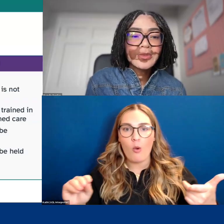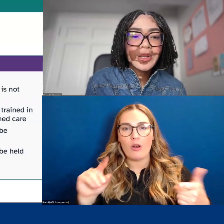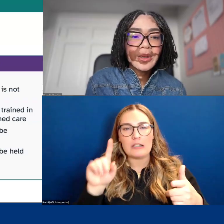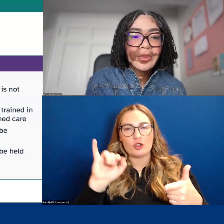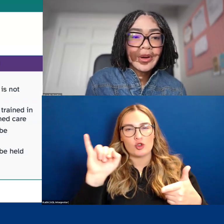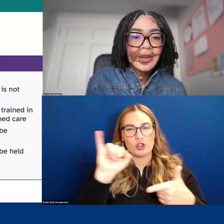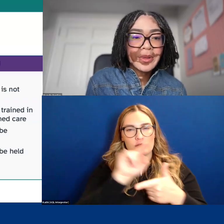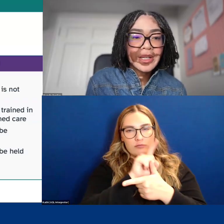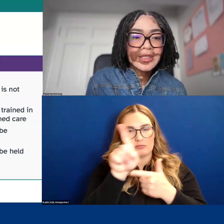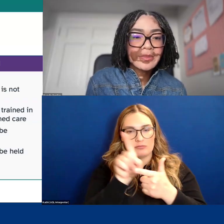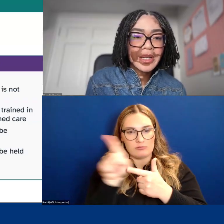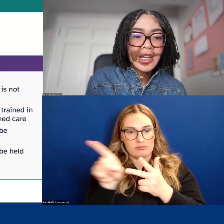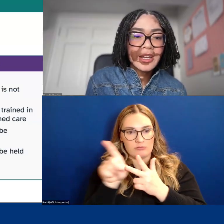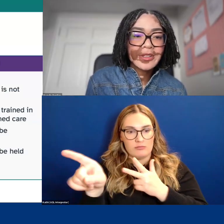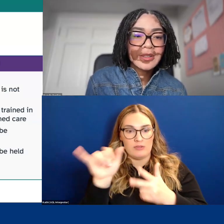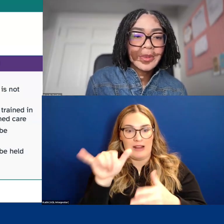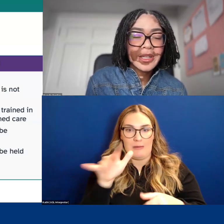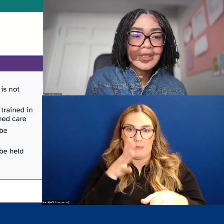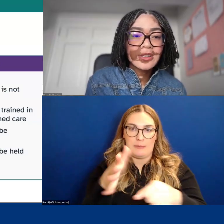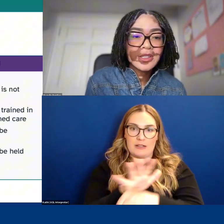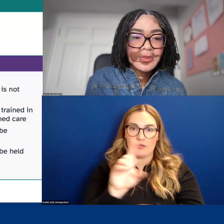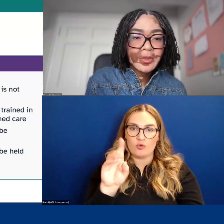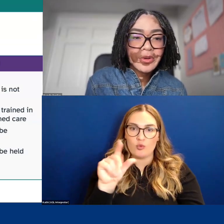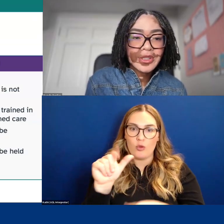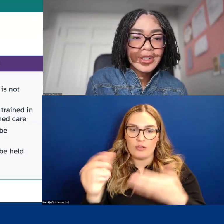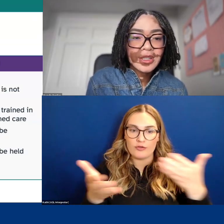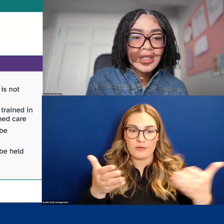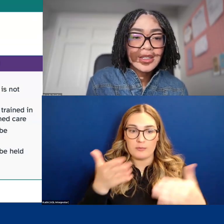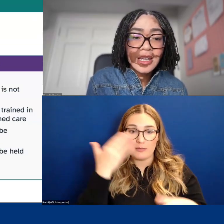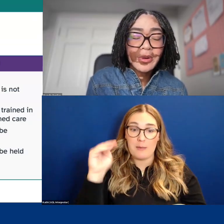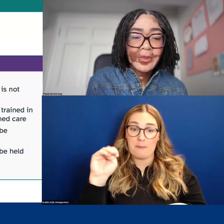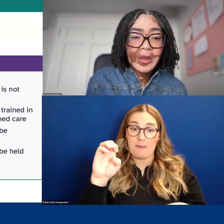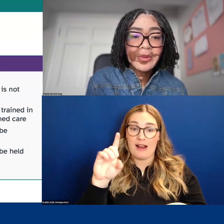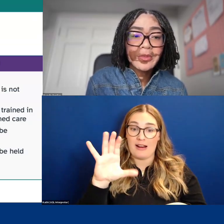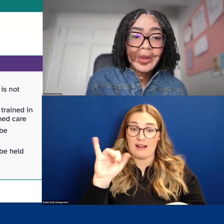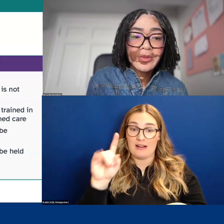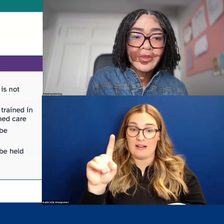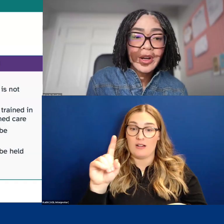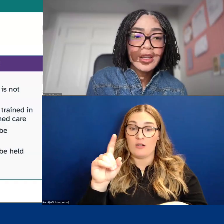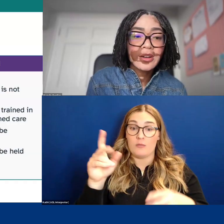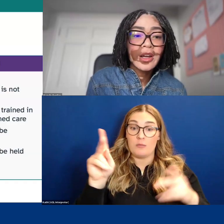this is really important because Medicaid recipients are disproportionately disabled people, people of color,